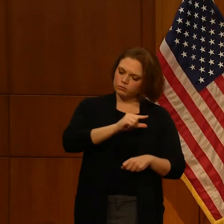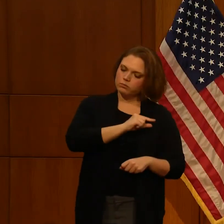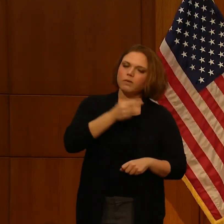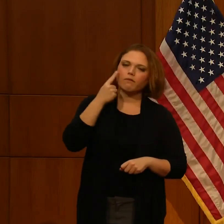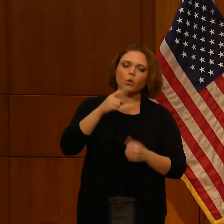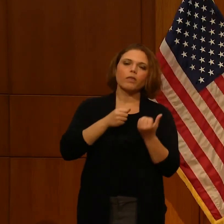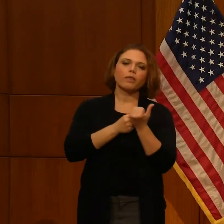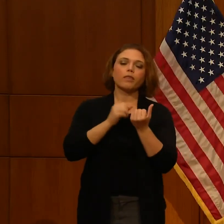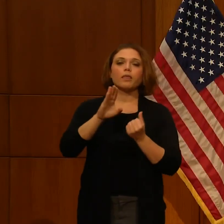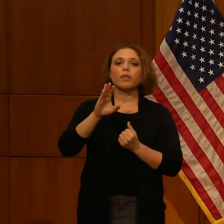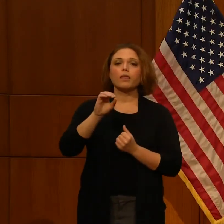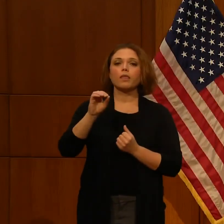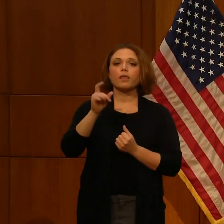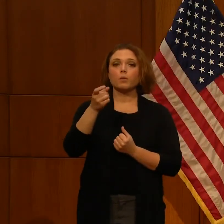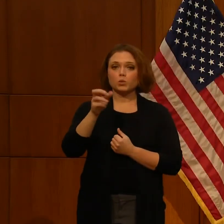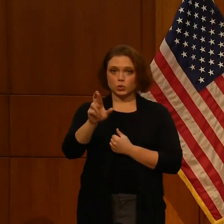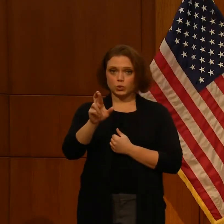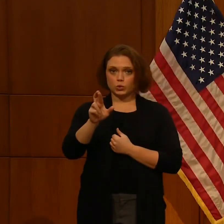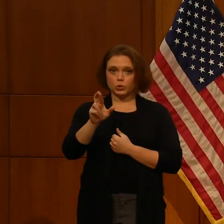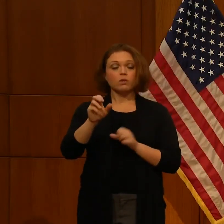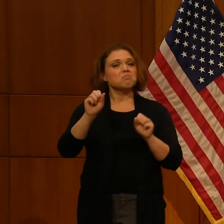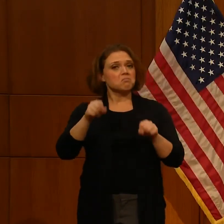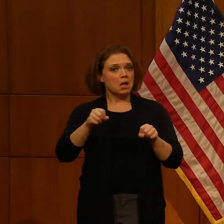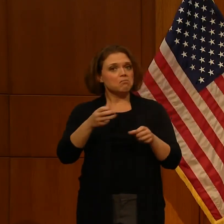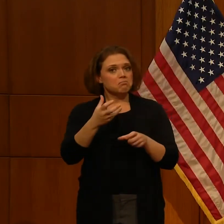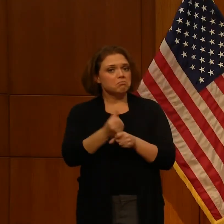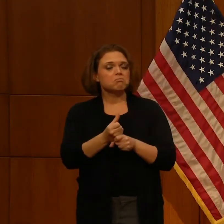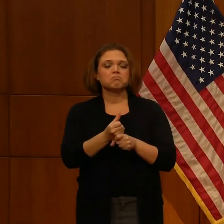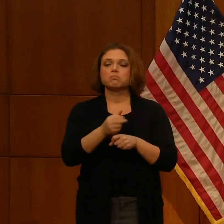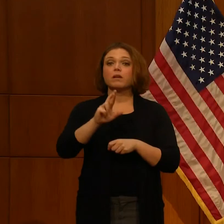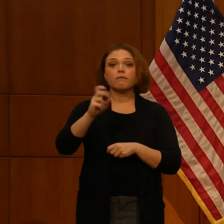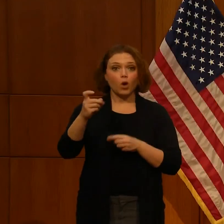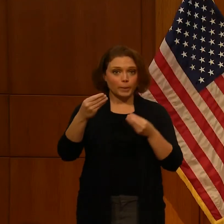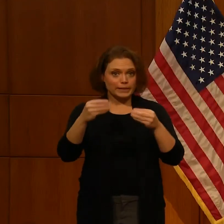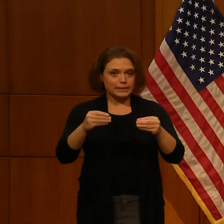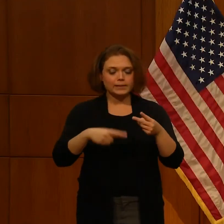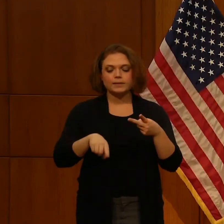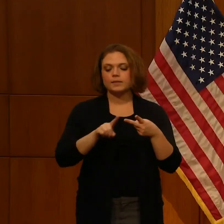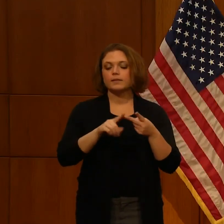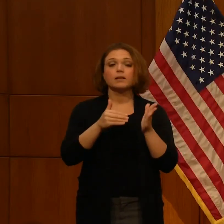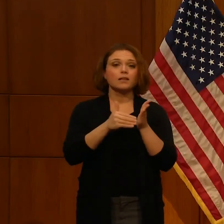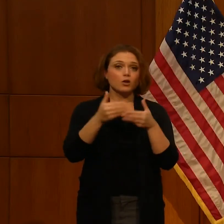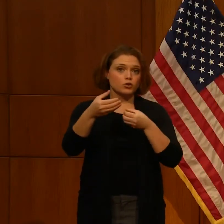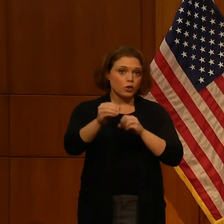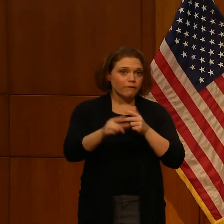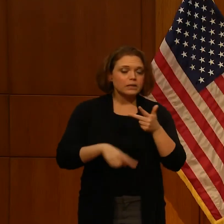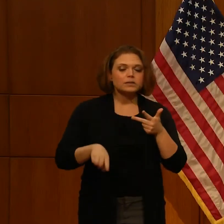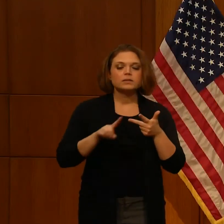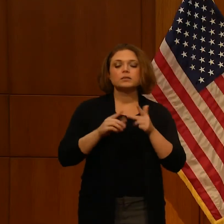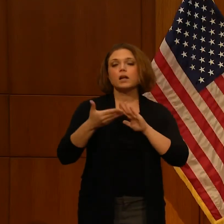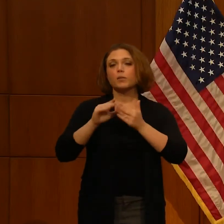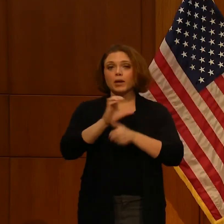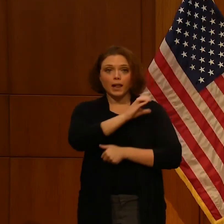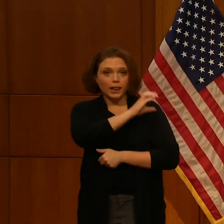ELIGIBLE TO GET A BOOSTER. YOU CAN GO TO THE PHARMACY, YOU CAN